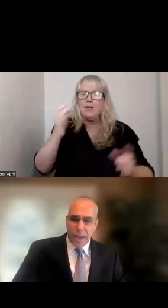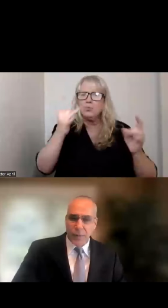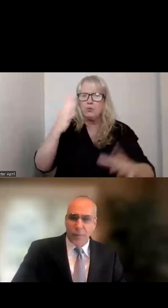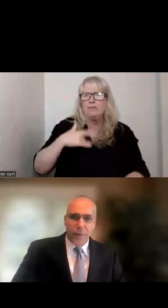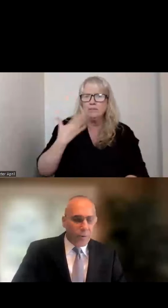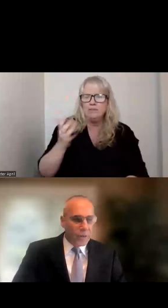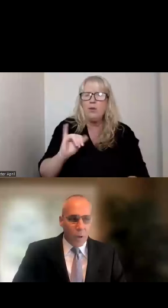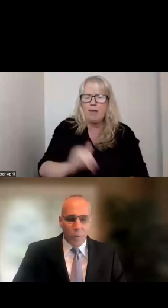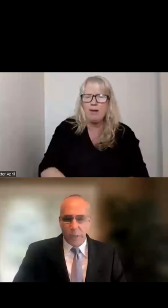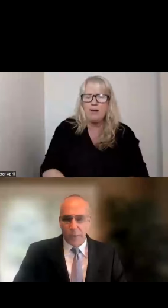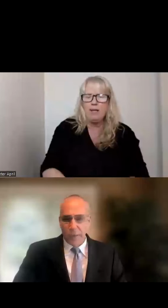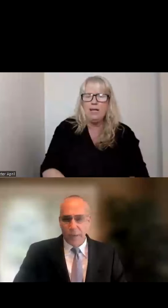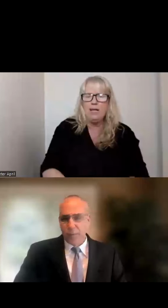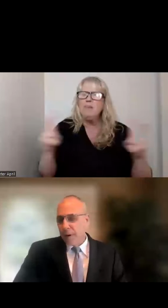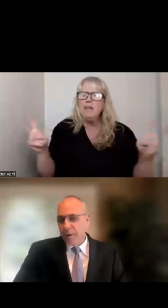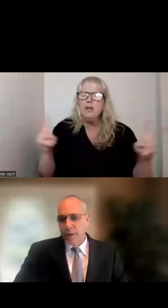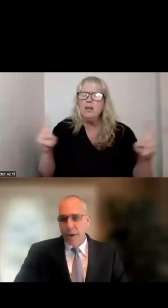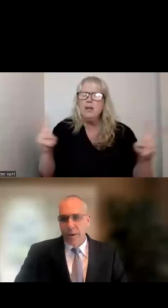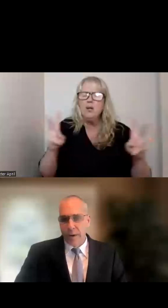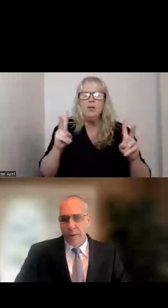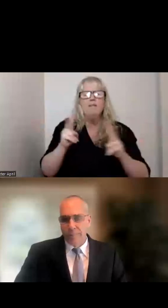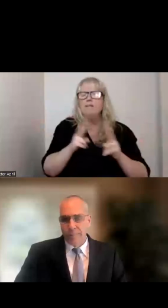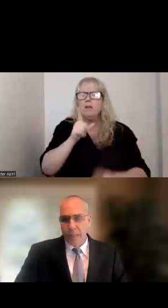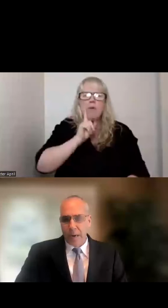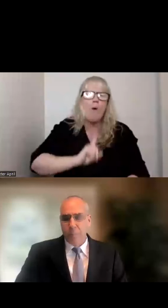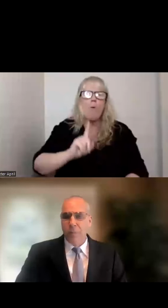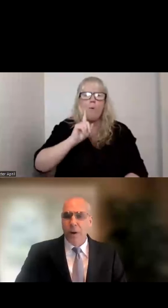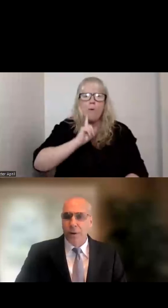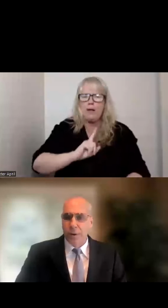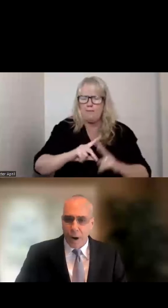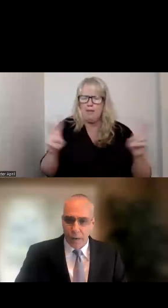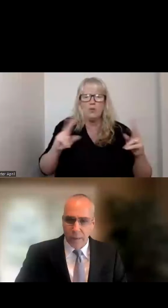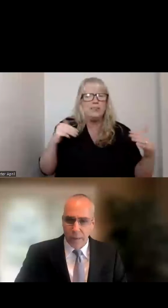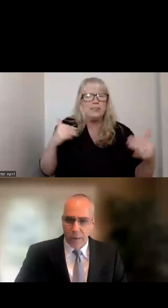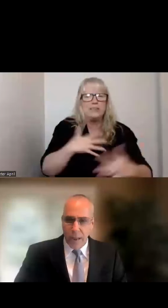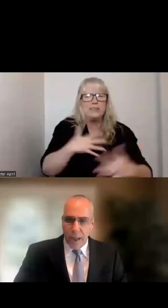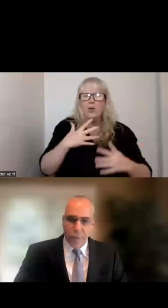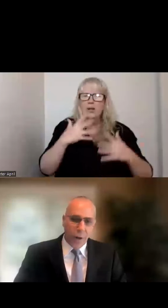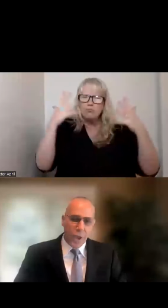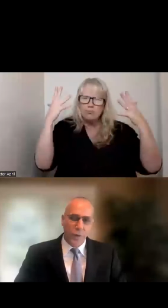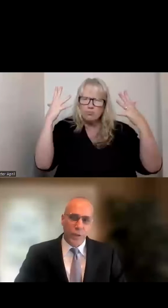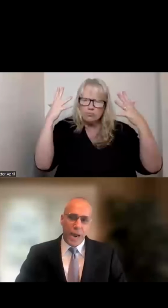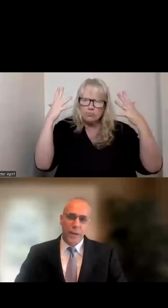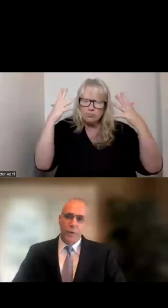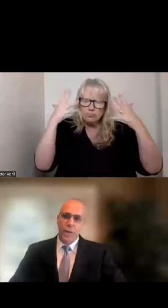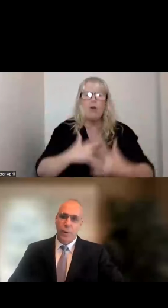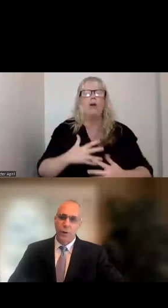IT IS LONELY AND SCAREY AND CAN BE VERY DARK. AND ON THE OTHER SIDE YOU SEE THE